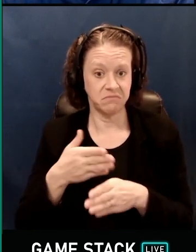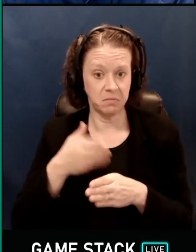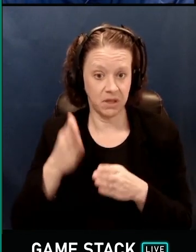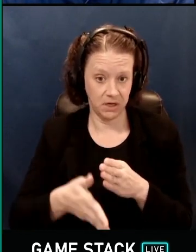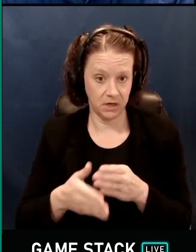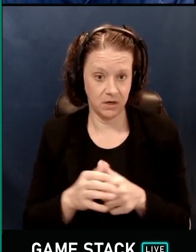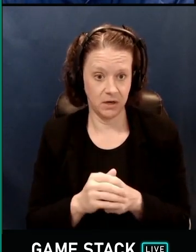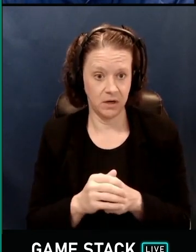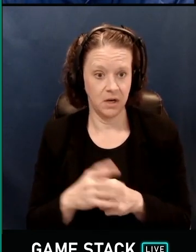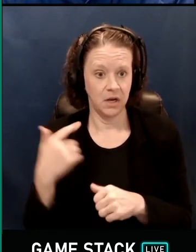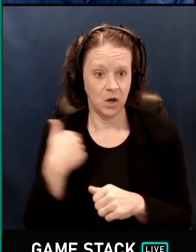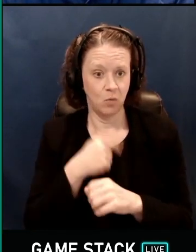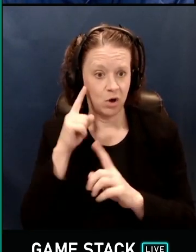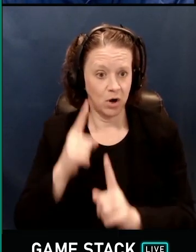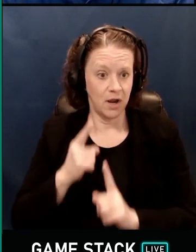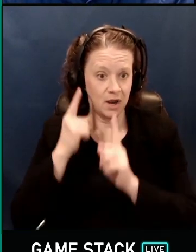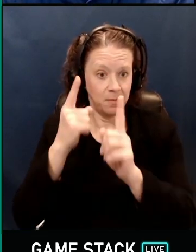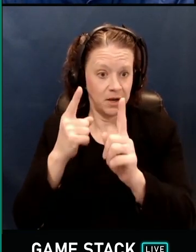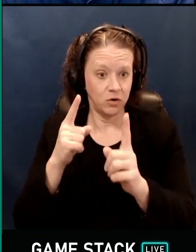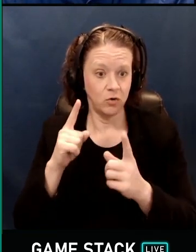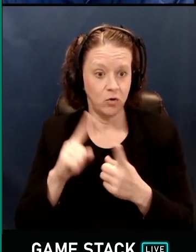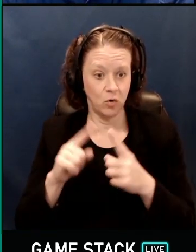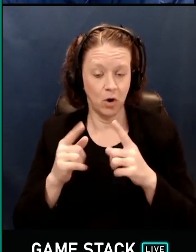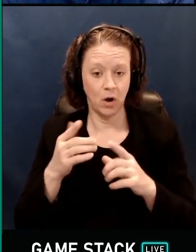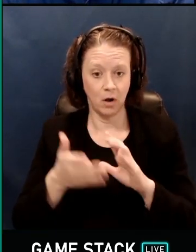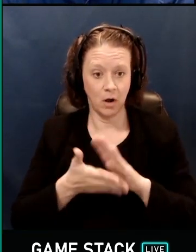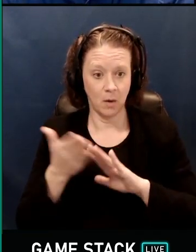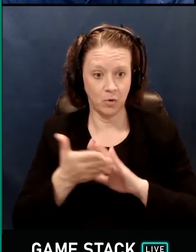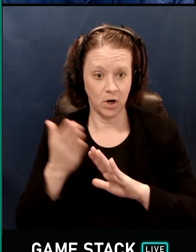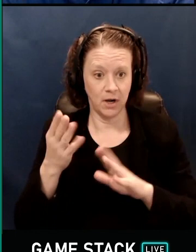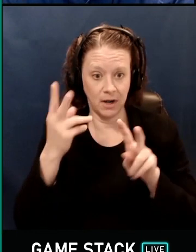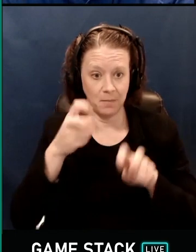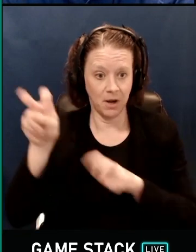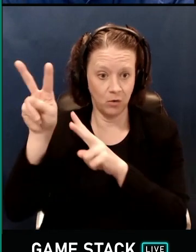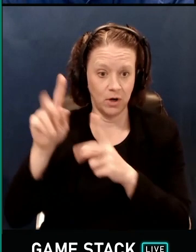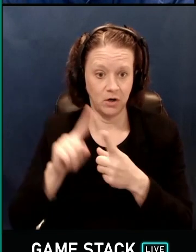we are aiming to apply it to our actual project.